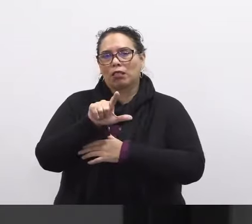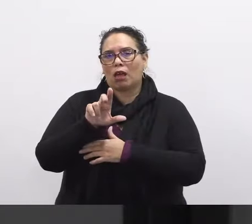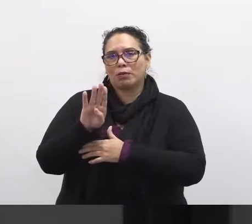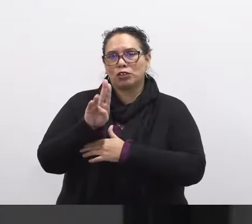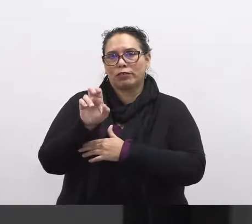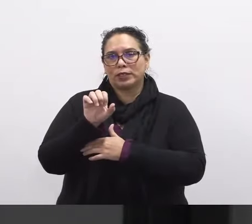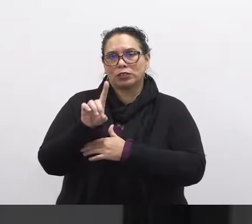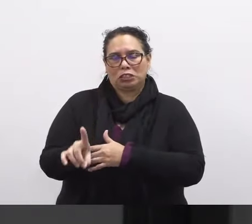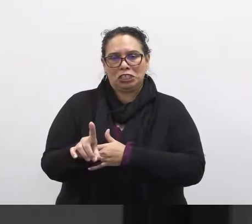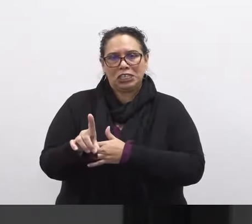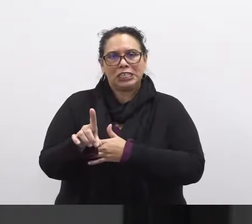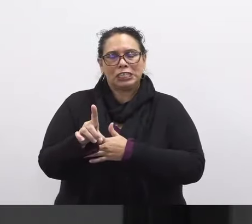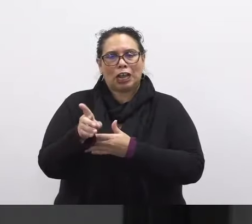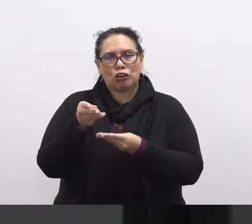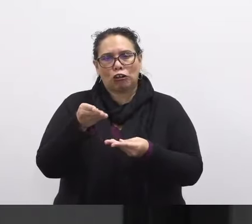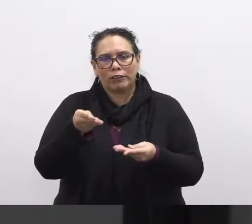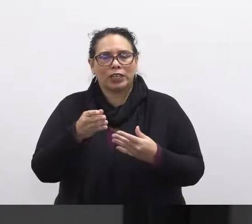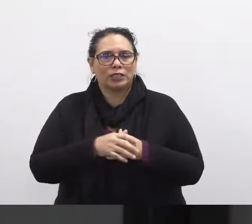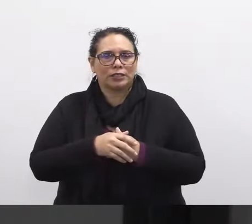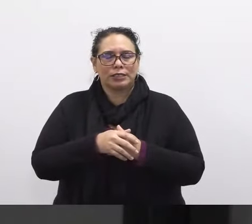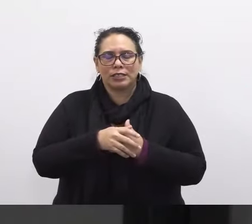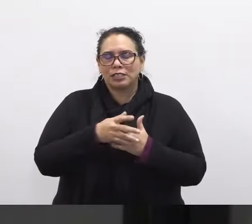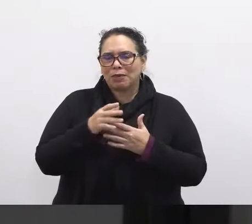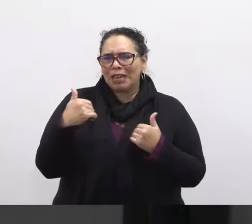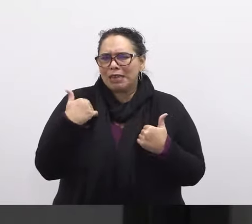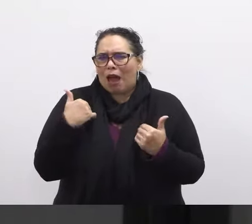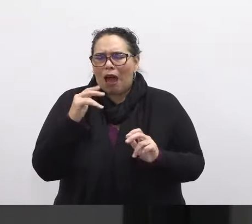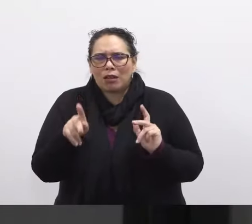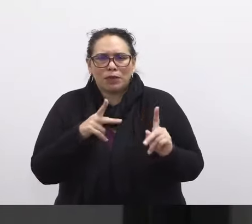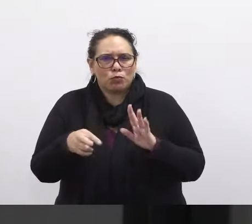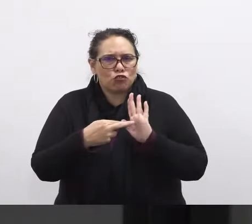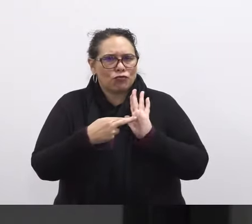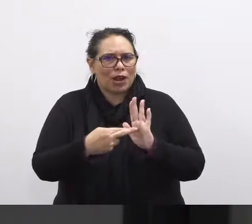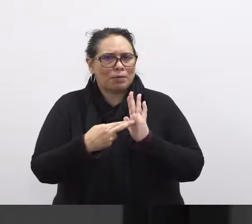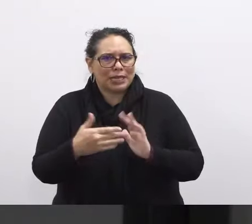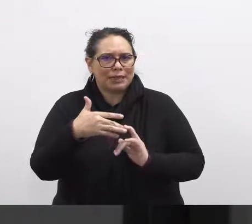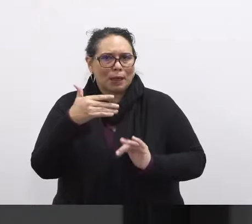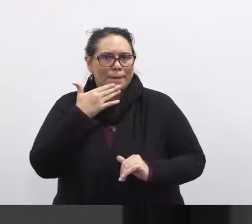A dedicated group of young people who represents the best in us.